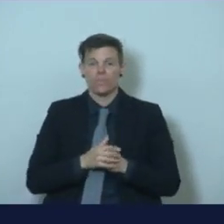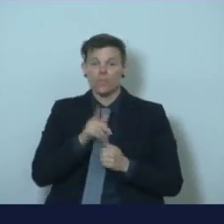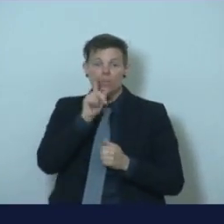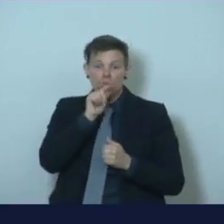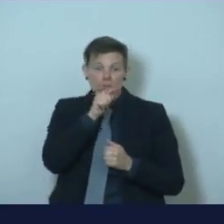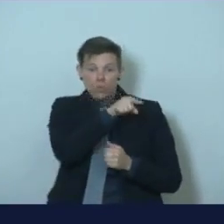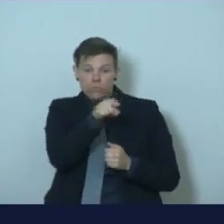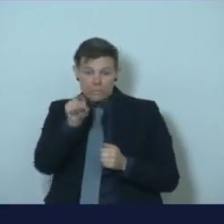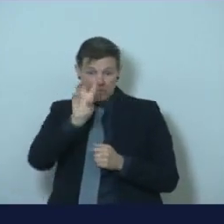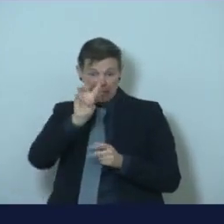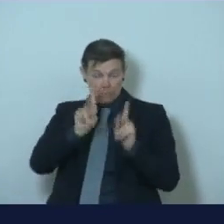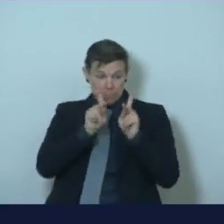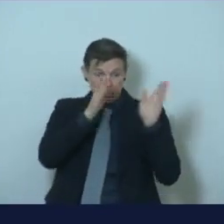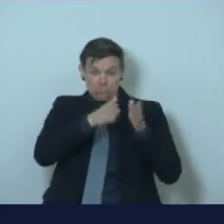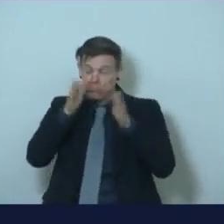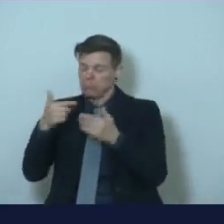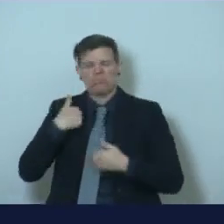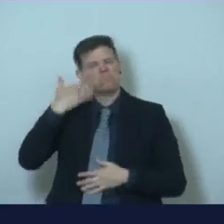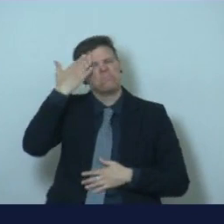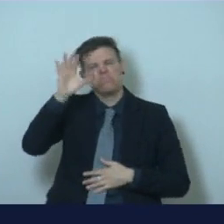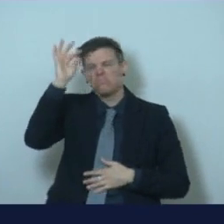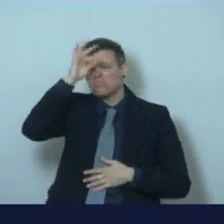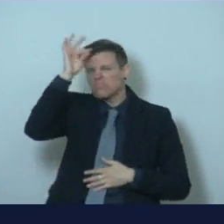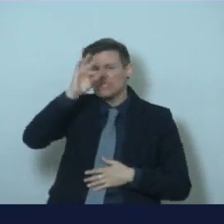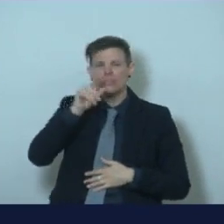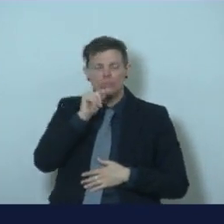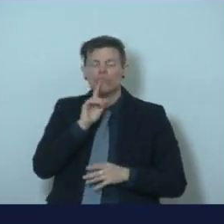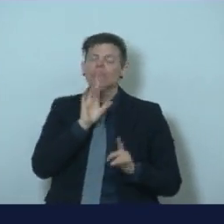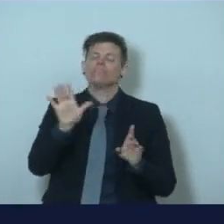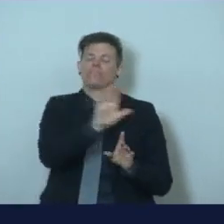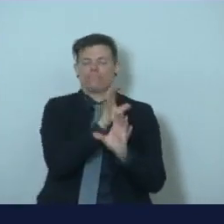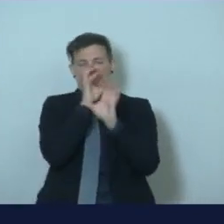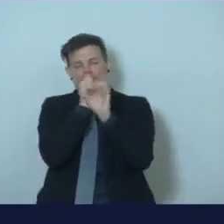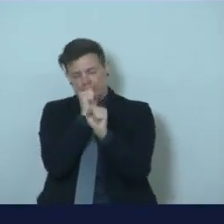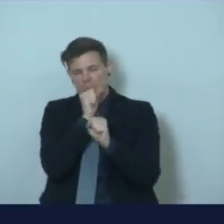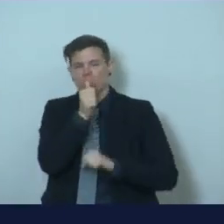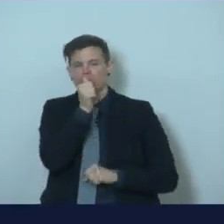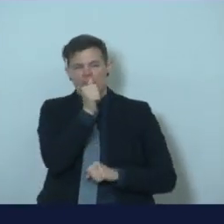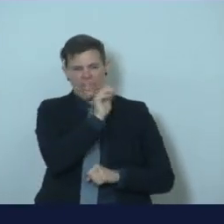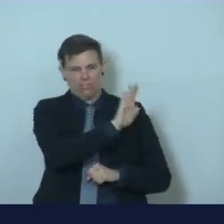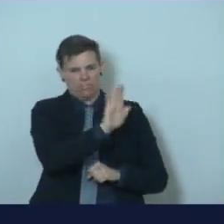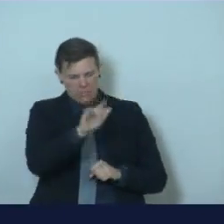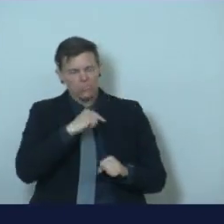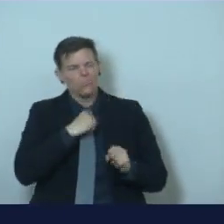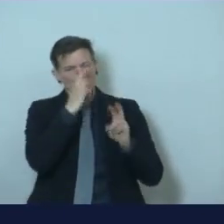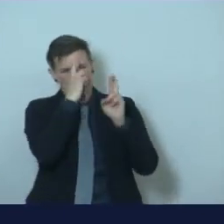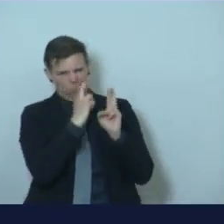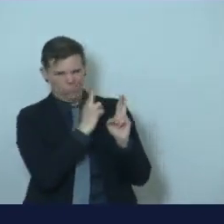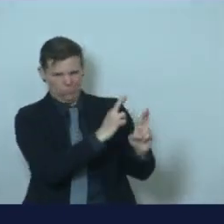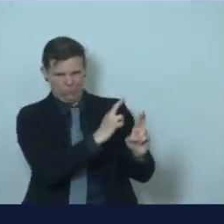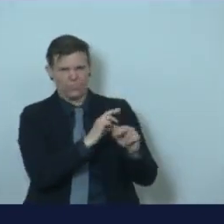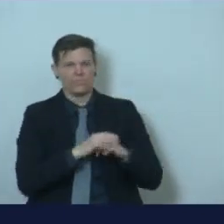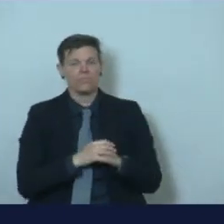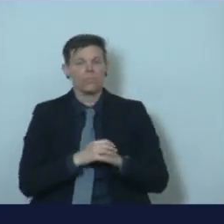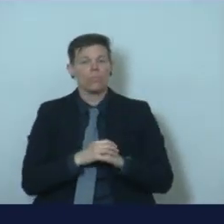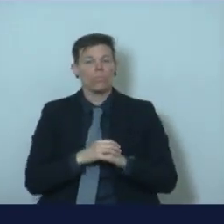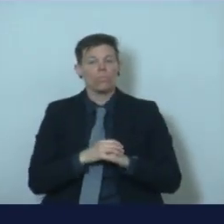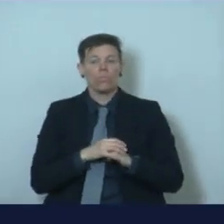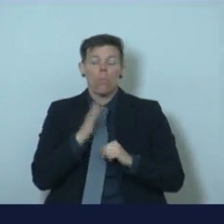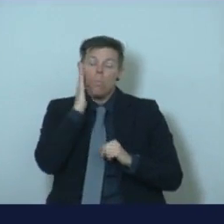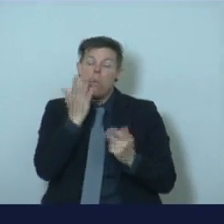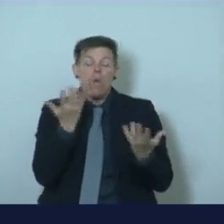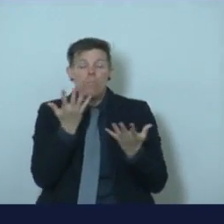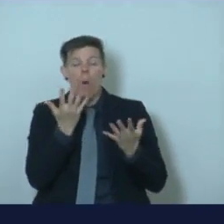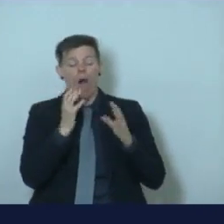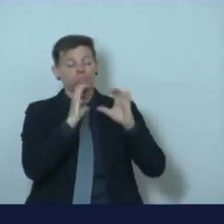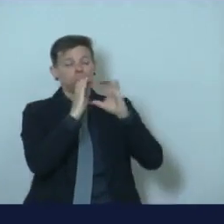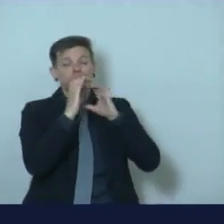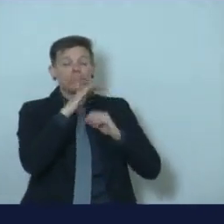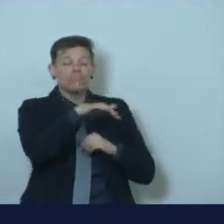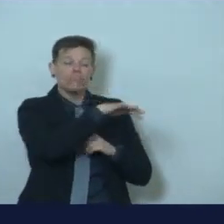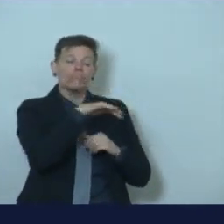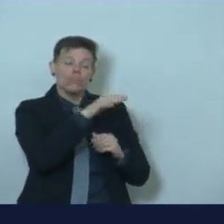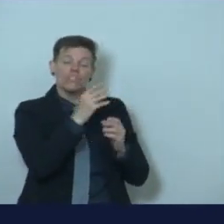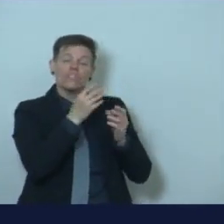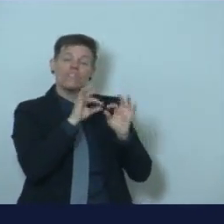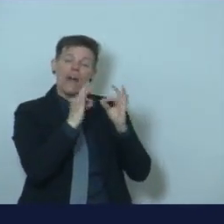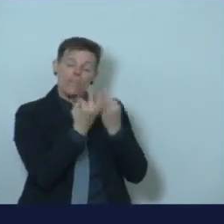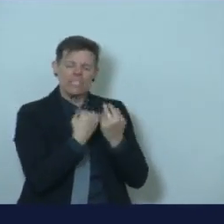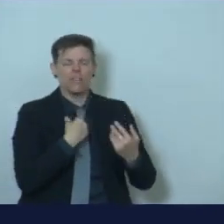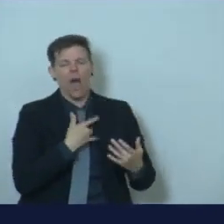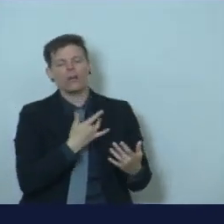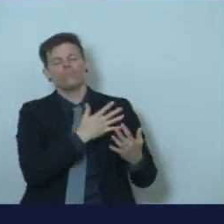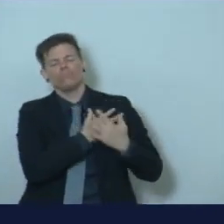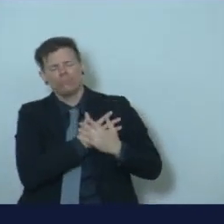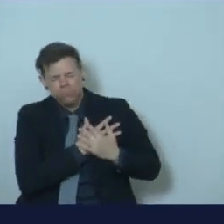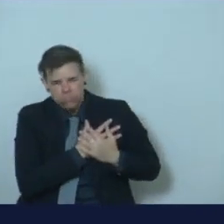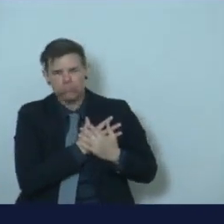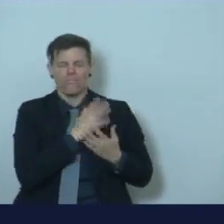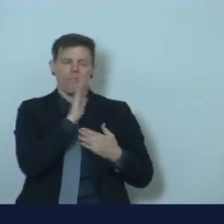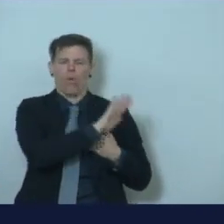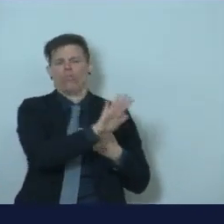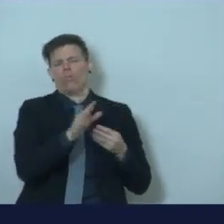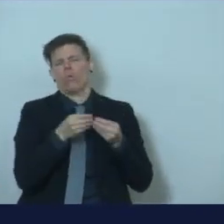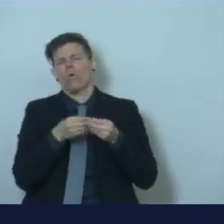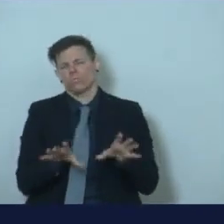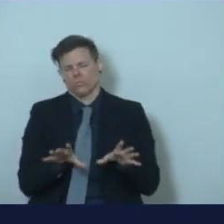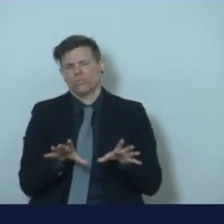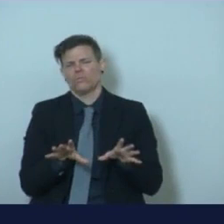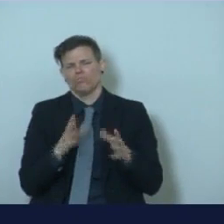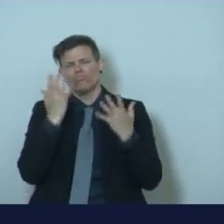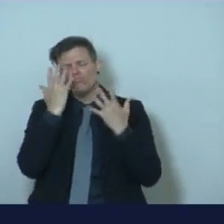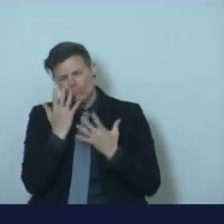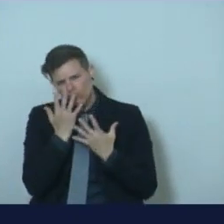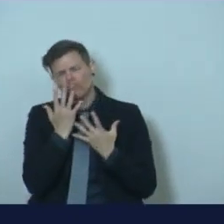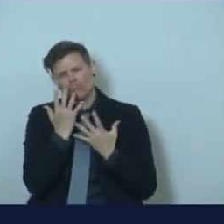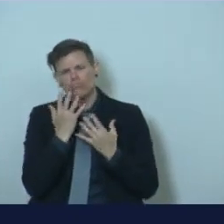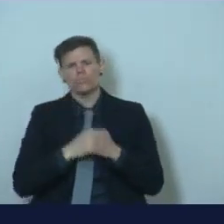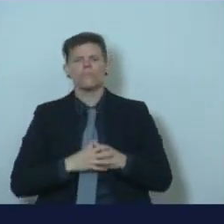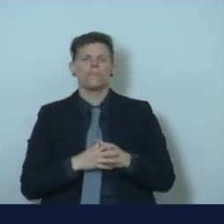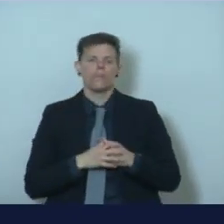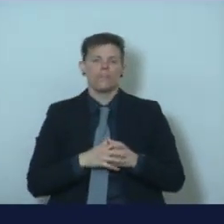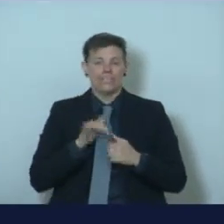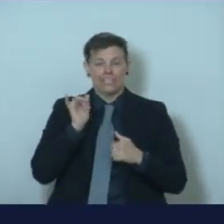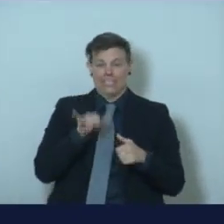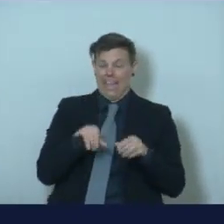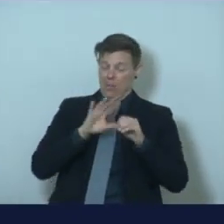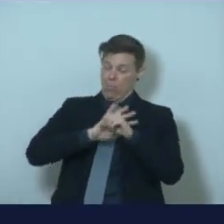WE I DON'T KNOW WHO THE INDIVIDUALS ARE AND BECAUSE THAT WOULD BE A VA LATION OF PRIVACY AND THIS IS THE ONLY TIME THAT I CAN EXPRESS OUR DEEP SORROWS AND CONDOLENCES TO THE FAMILIES WHO